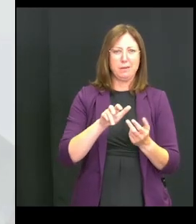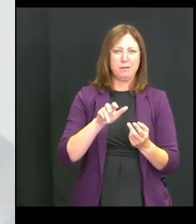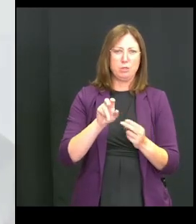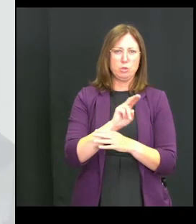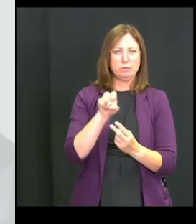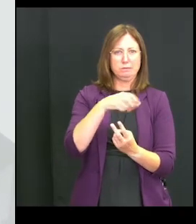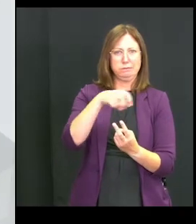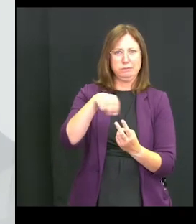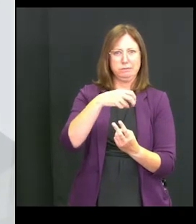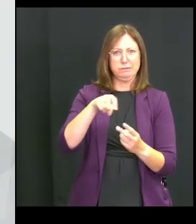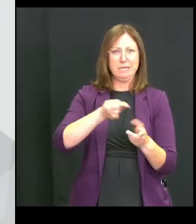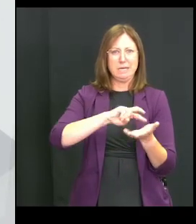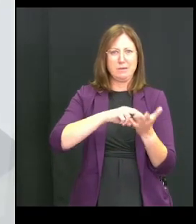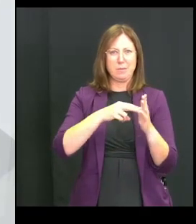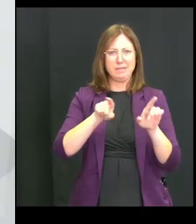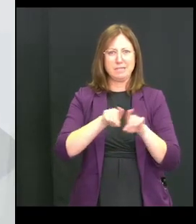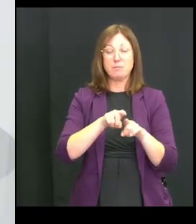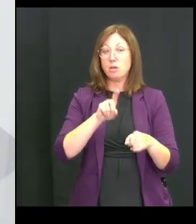So our beliefs are not becoming more extreme.